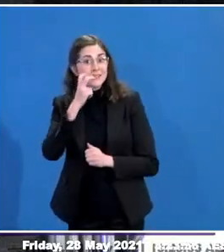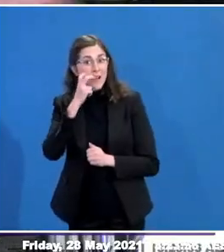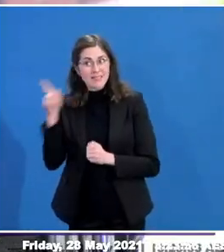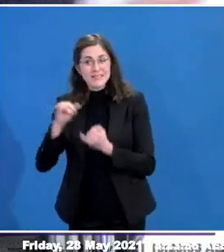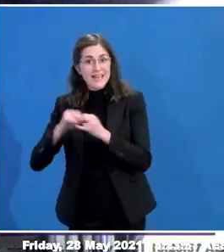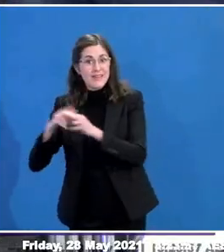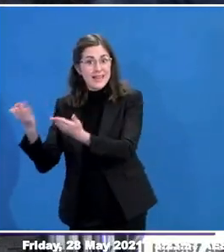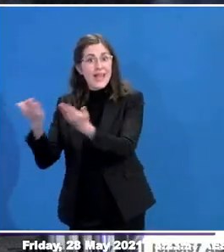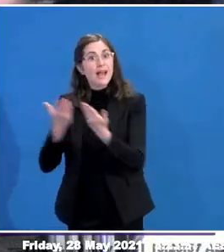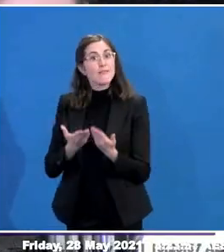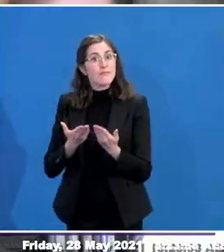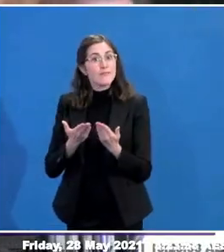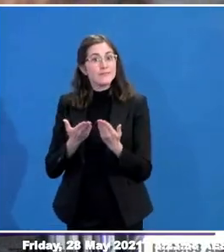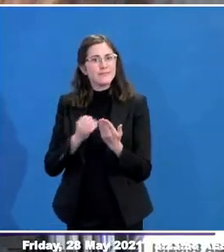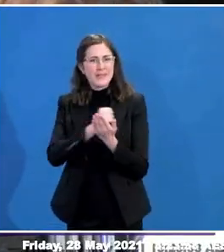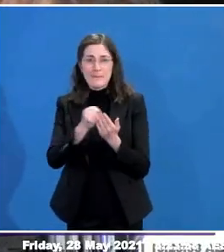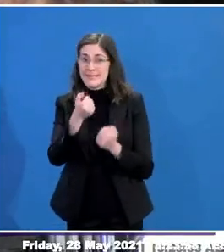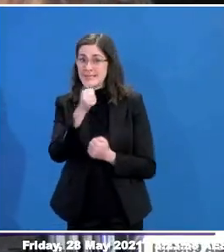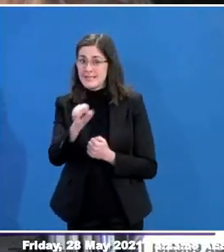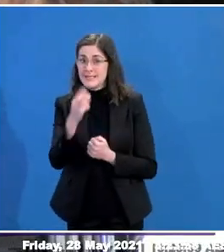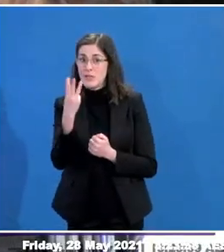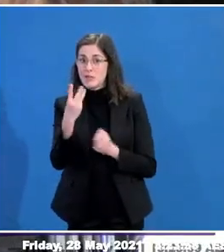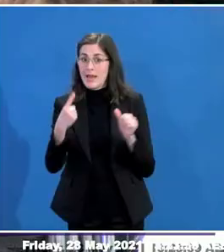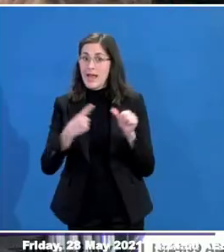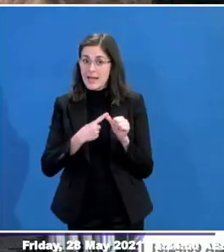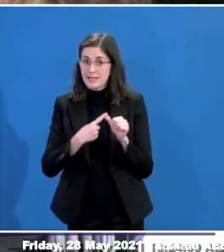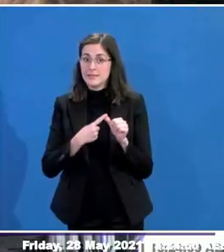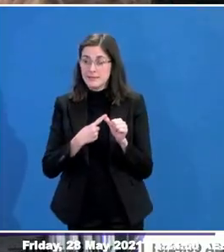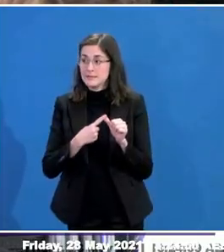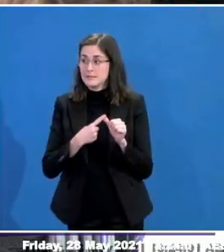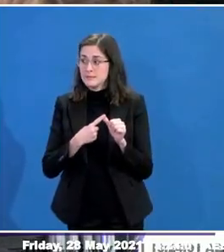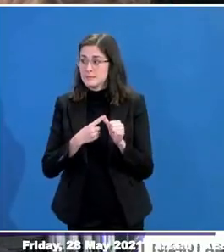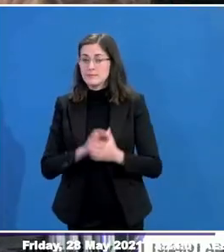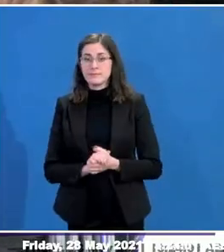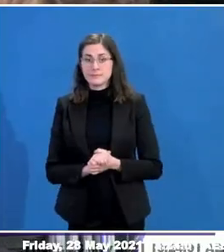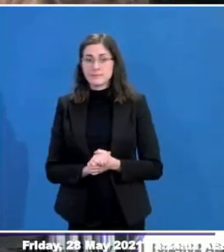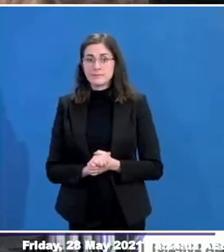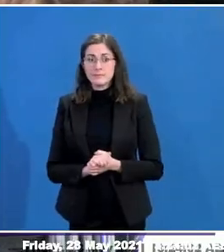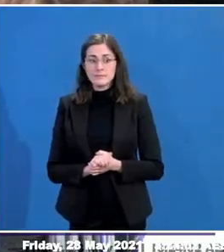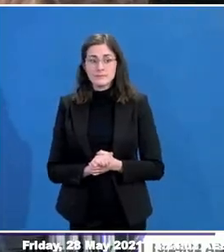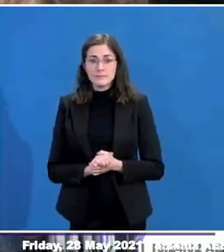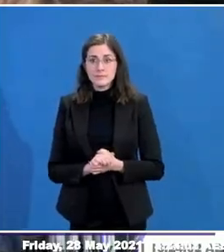It is document 63A, which I trust is available to the Commissioners and there